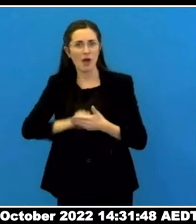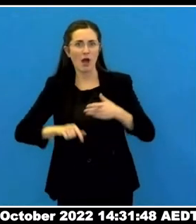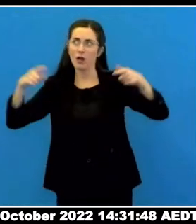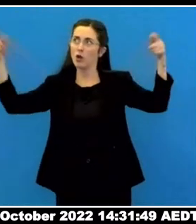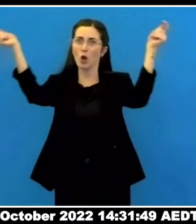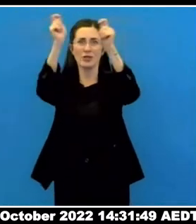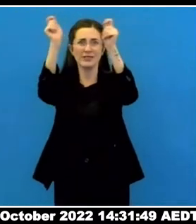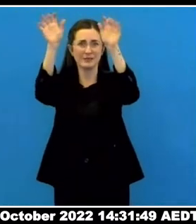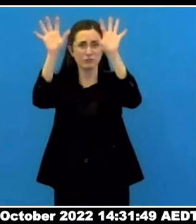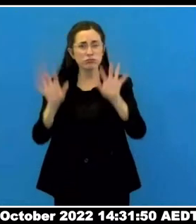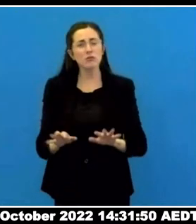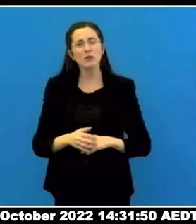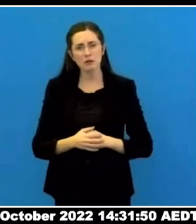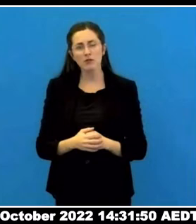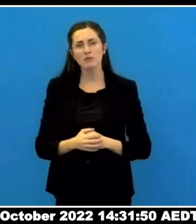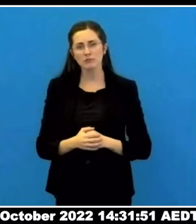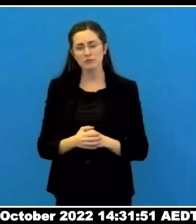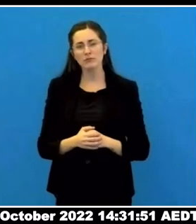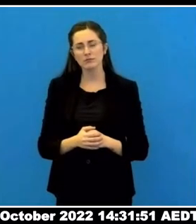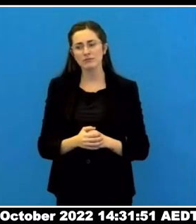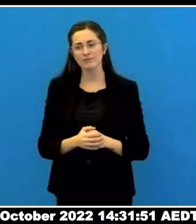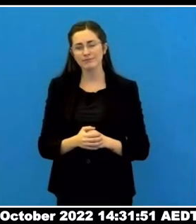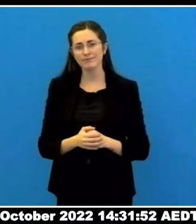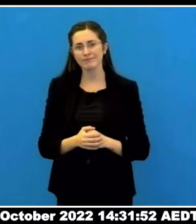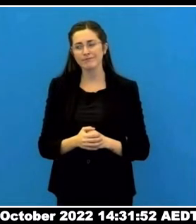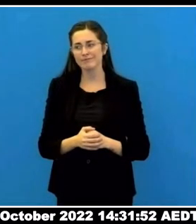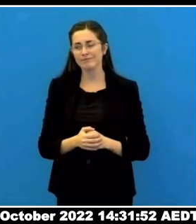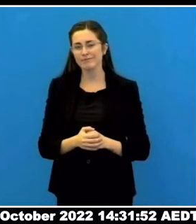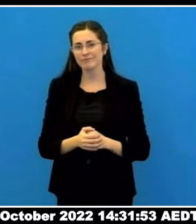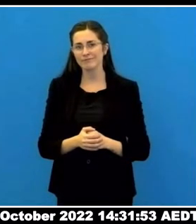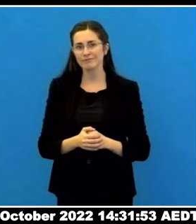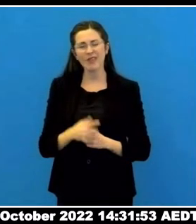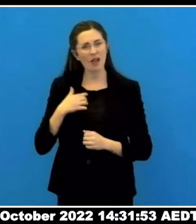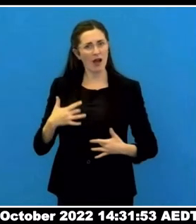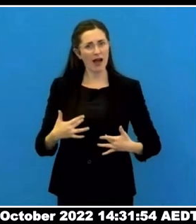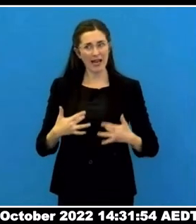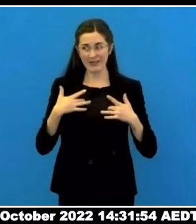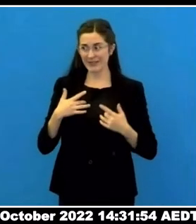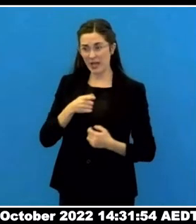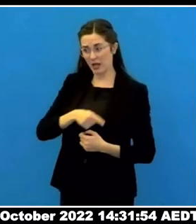There is a need that those children with special needs need